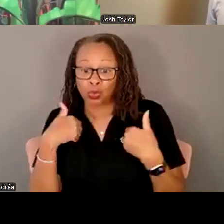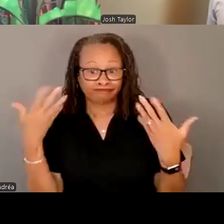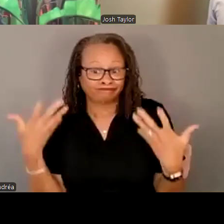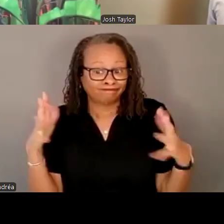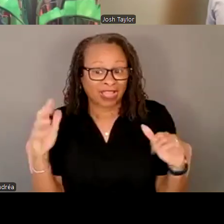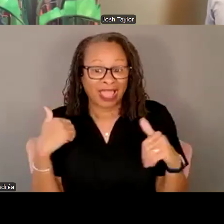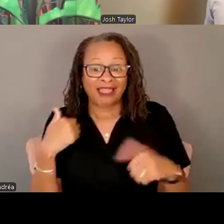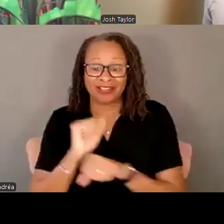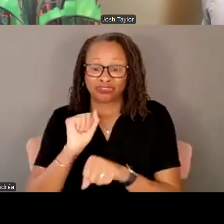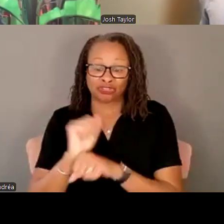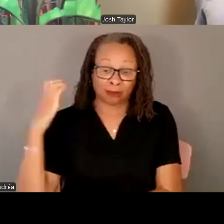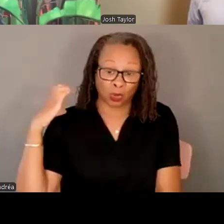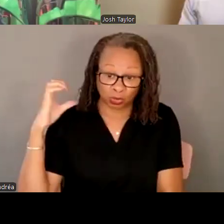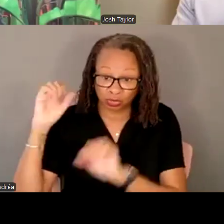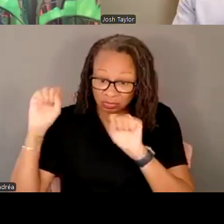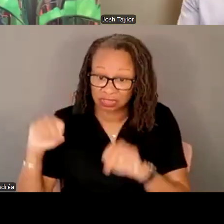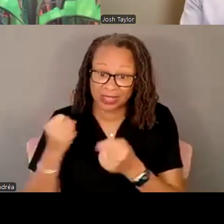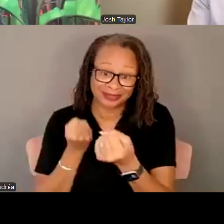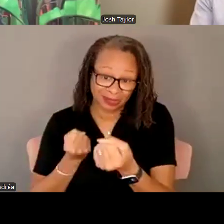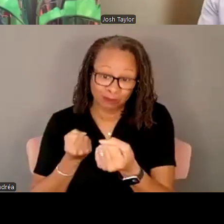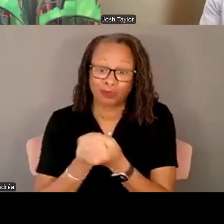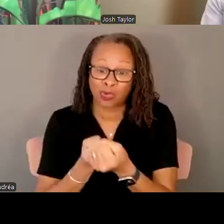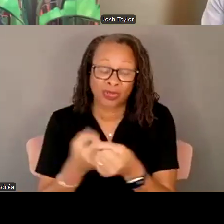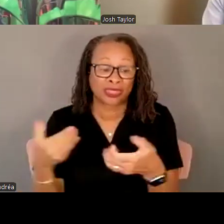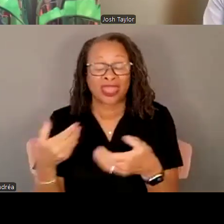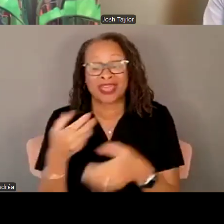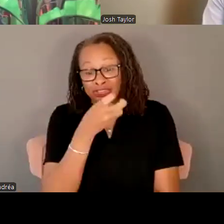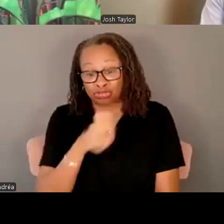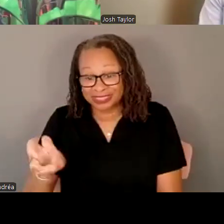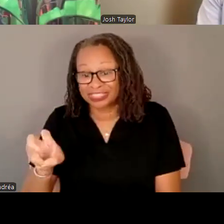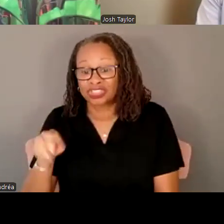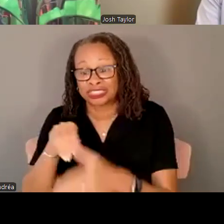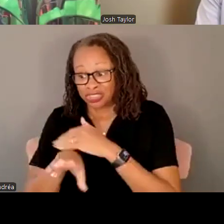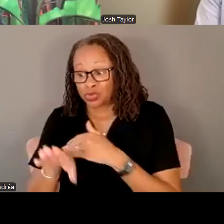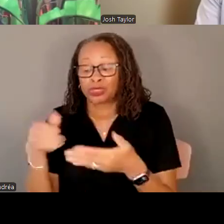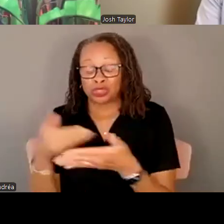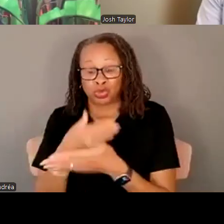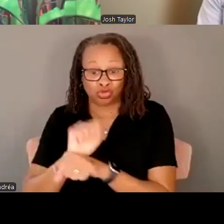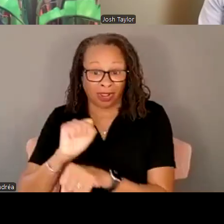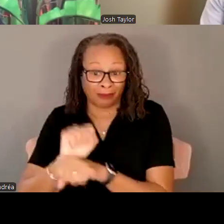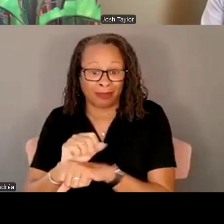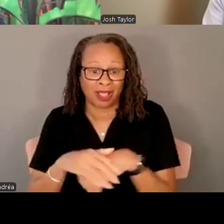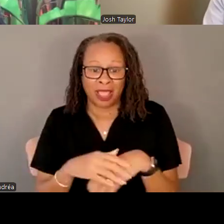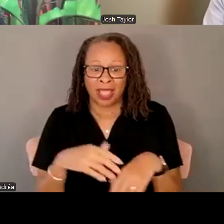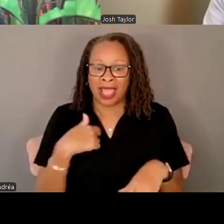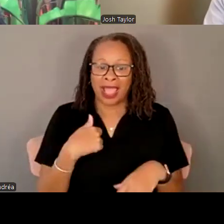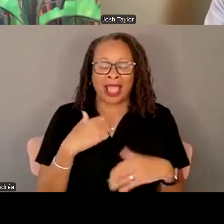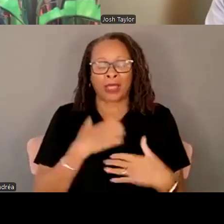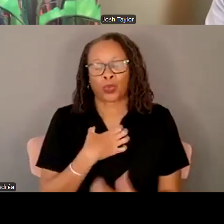and can support the transition into a job. I mean, I wish at my first job